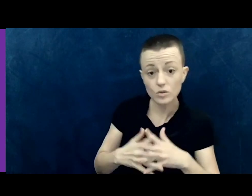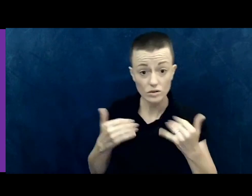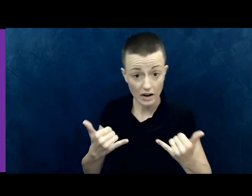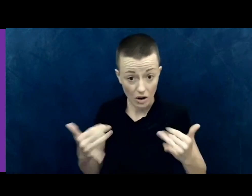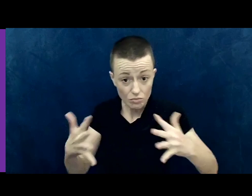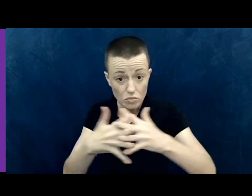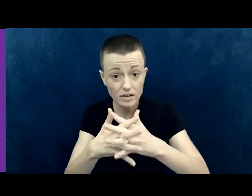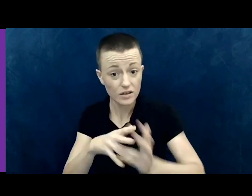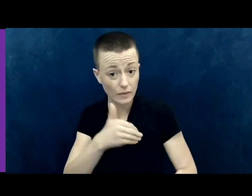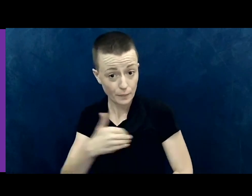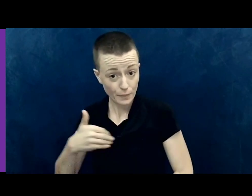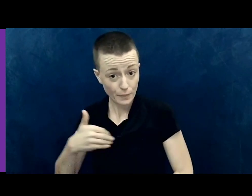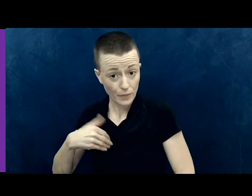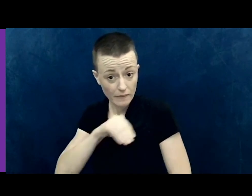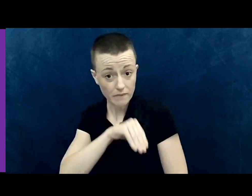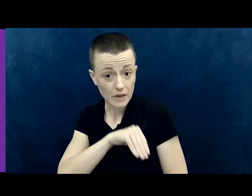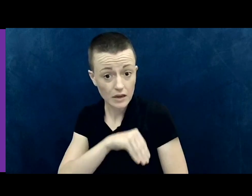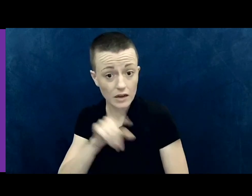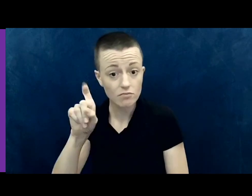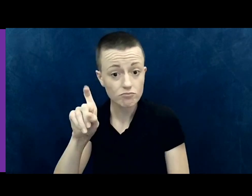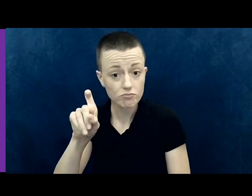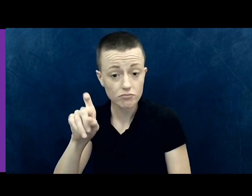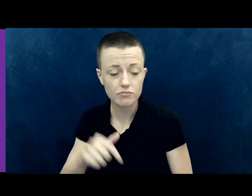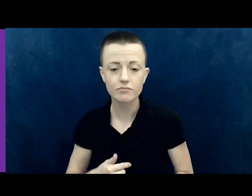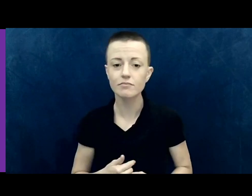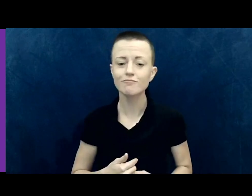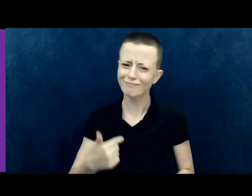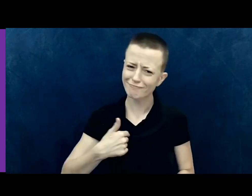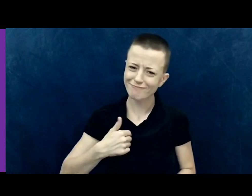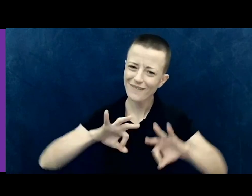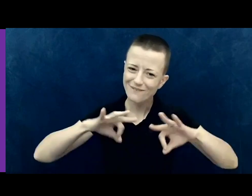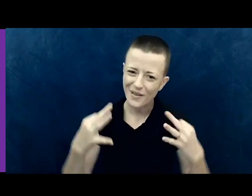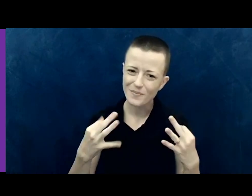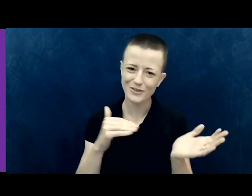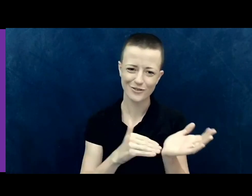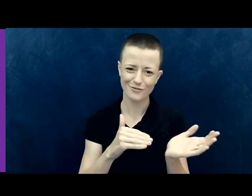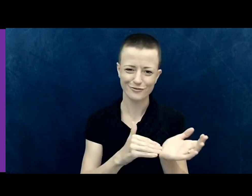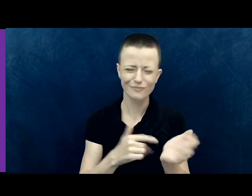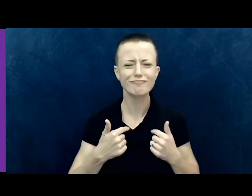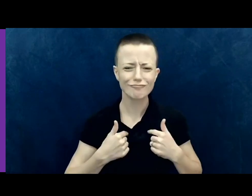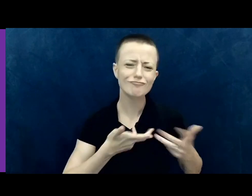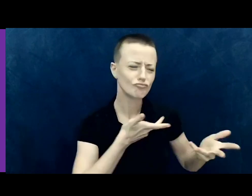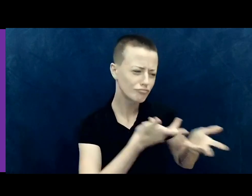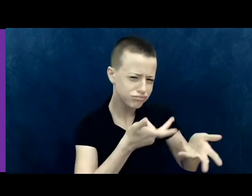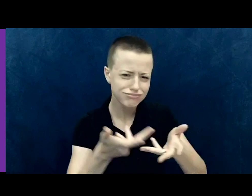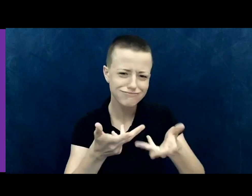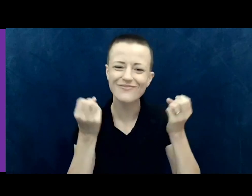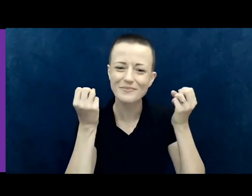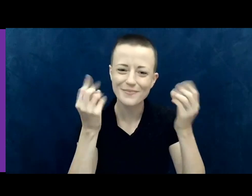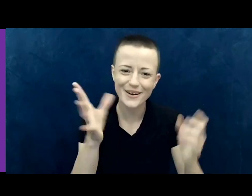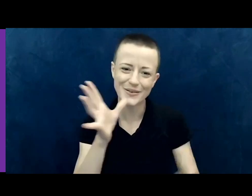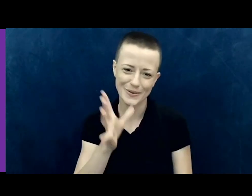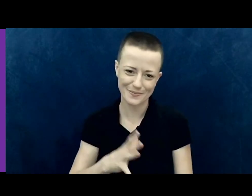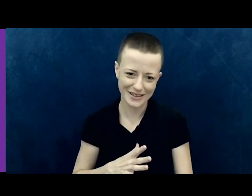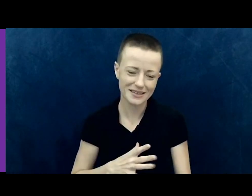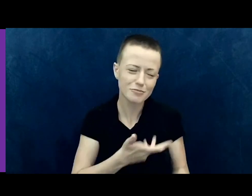As a family doctor I have delivered hundreds of babies, and this is a conversation I often have with women and their partners in my office.